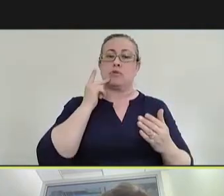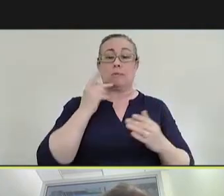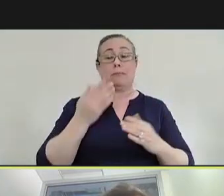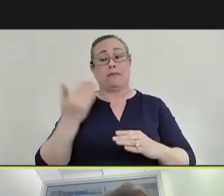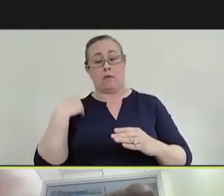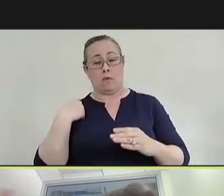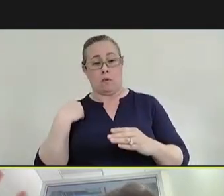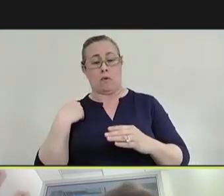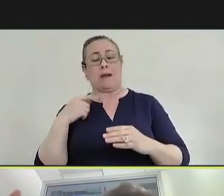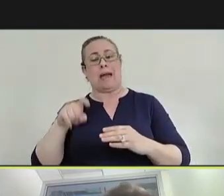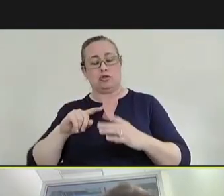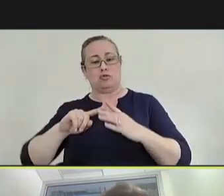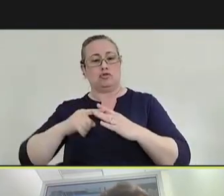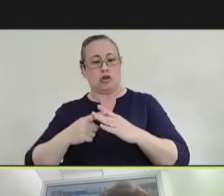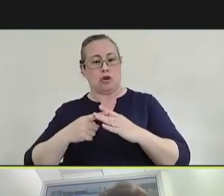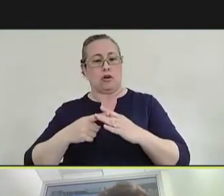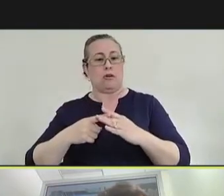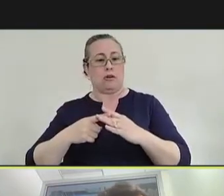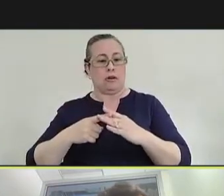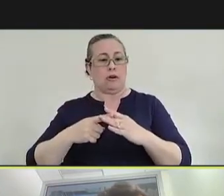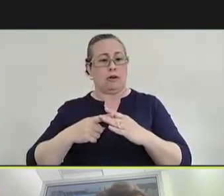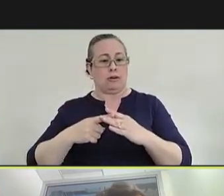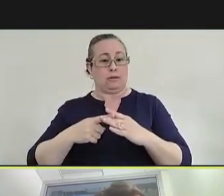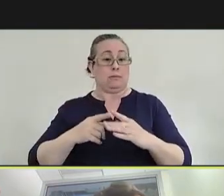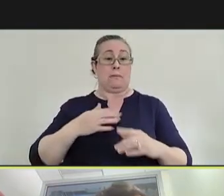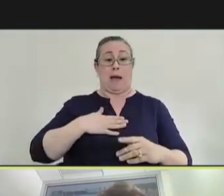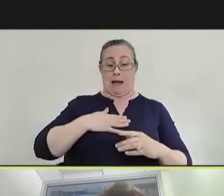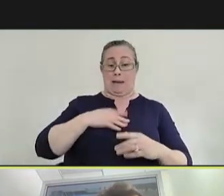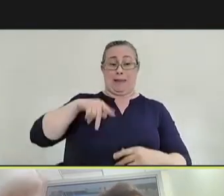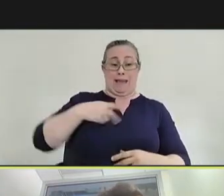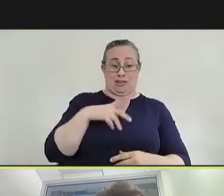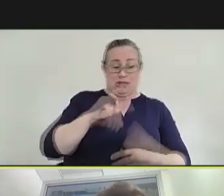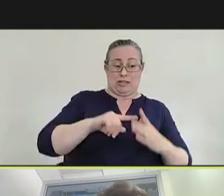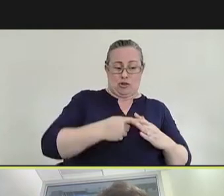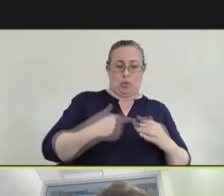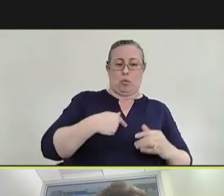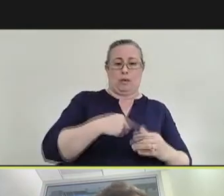at the start of my PhD five years ago, what we started with biophysical models.